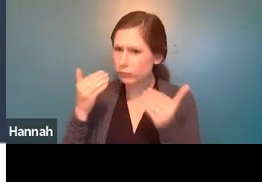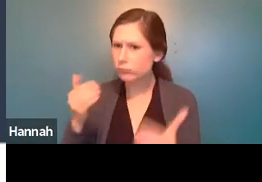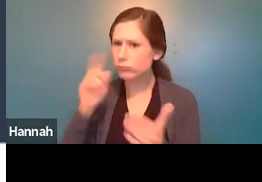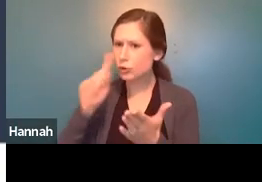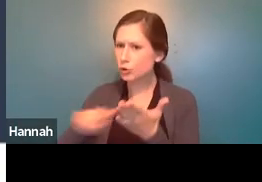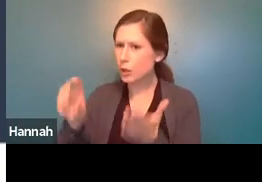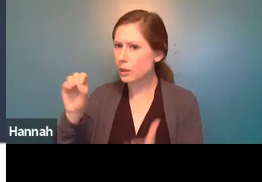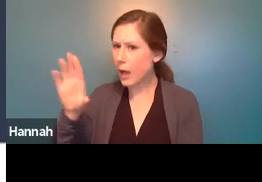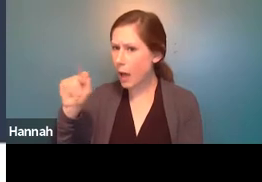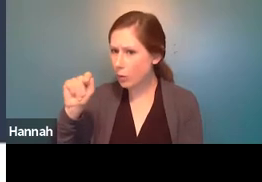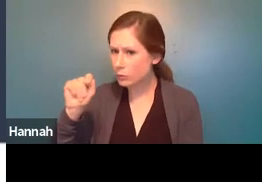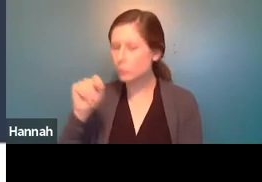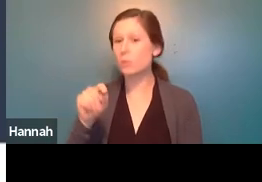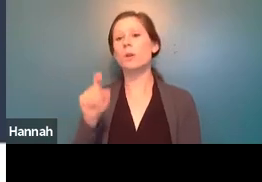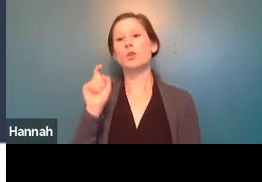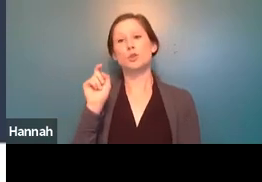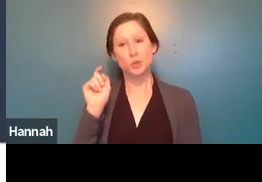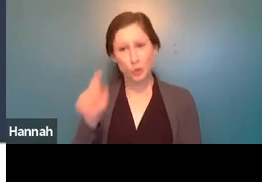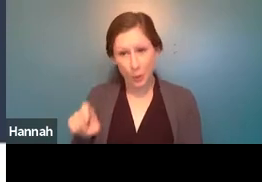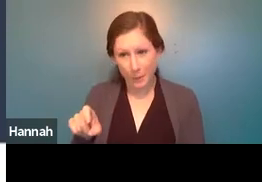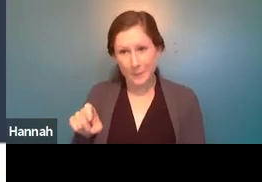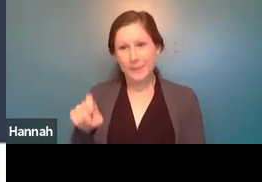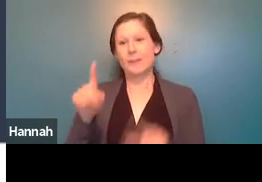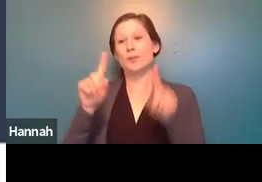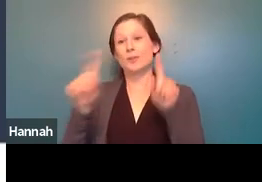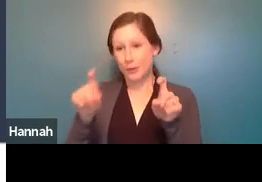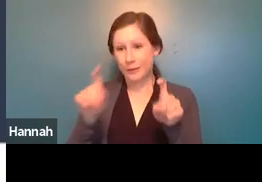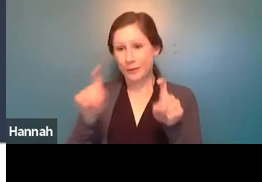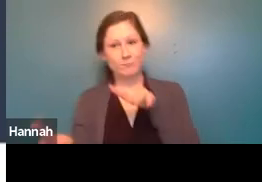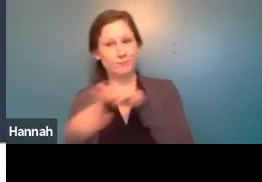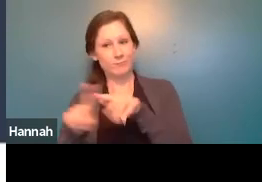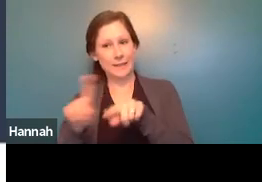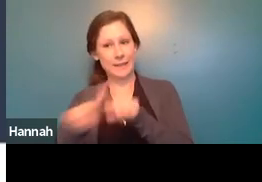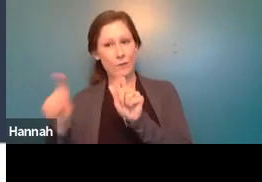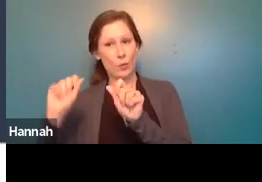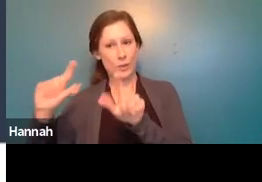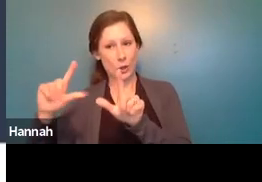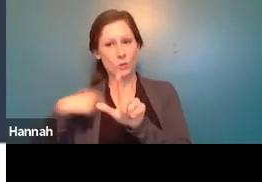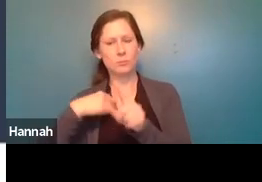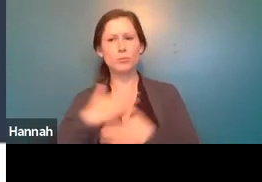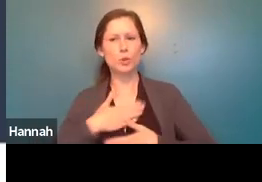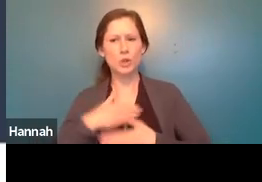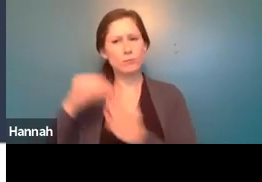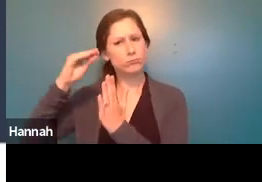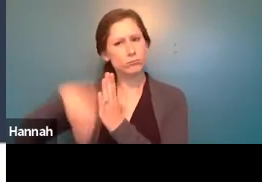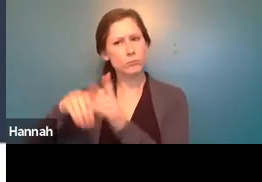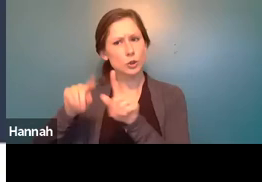There should be a survey that pops up in a different window. We'd really appreciate it if you fill that out. And